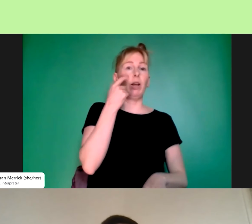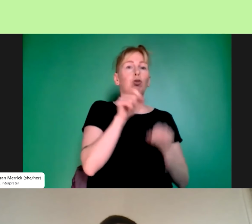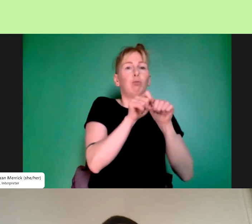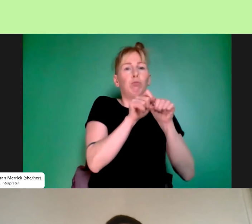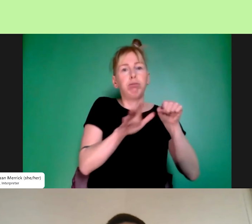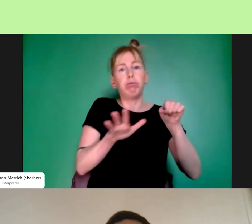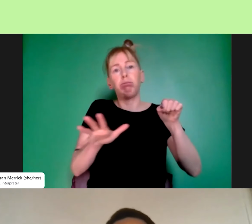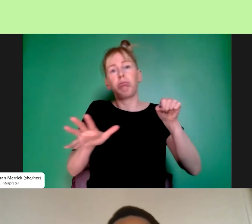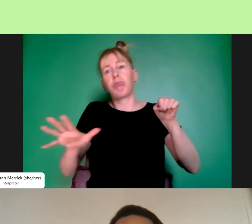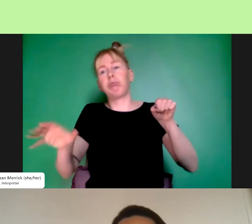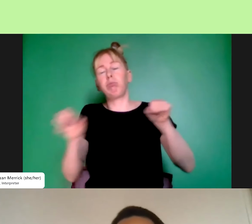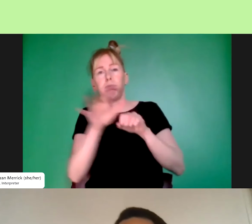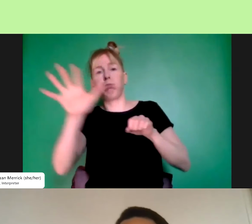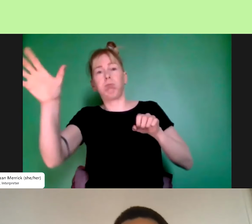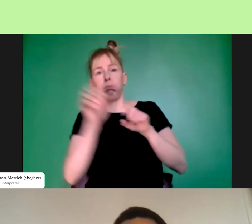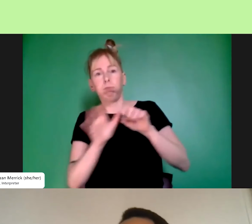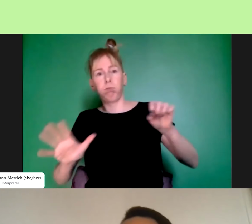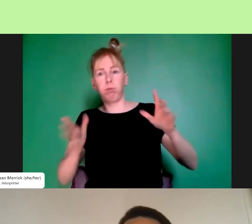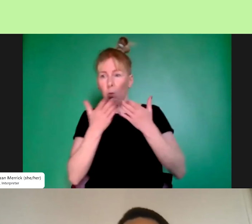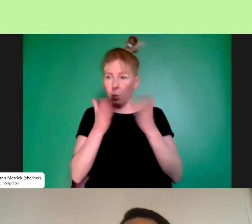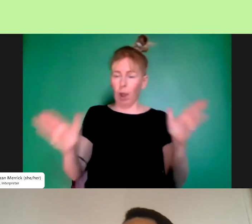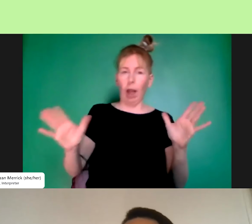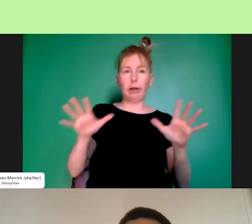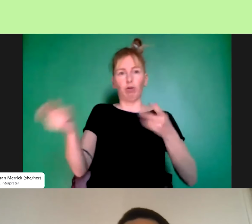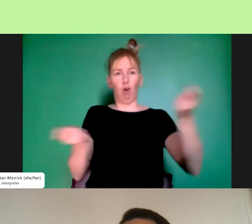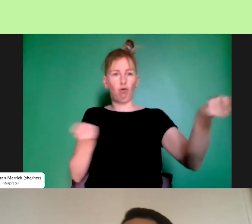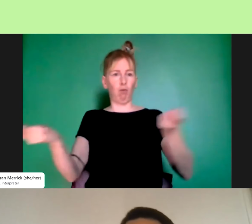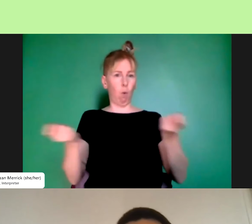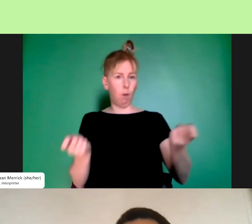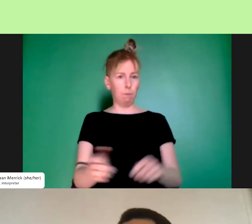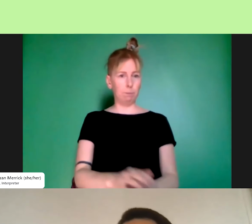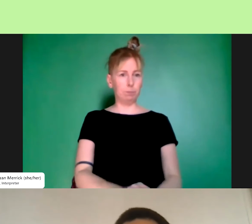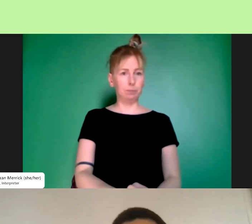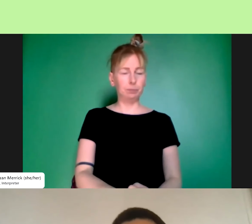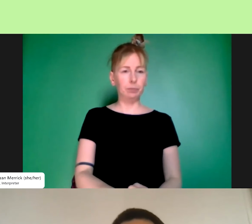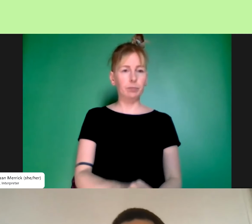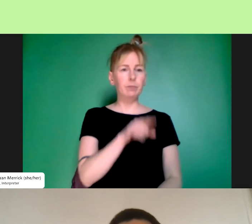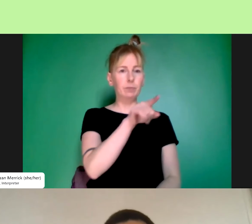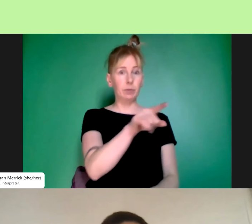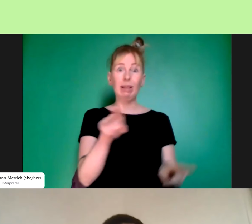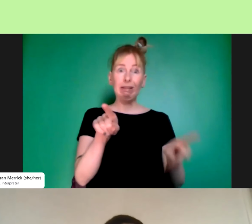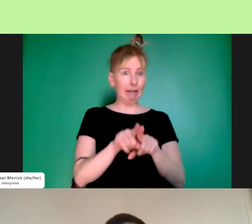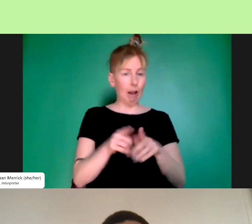So it's a logistical, practical solution, right? And it's just that if you create this